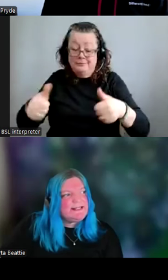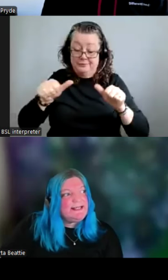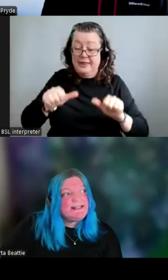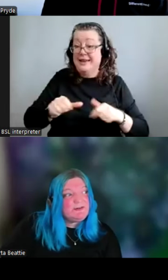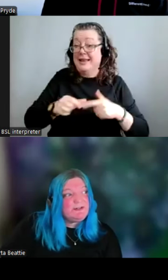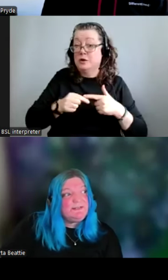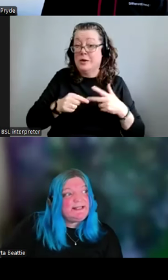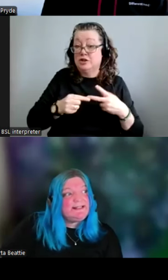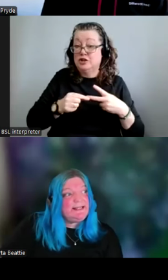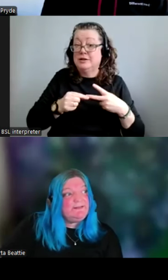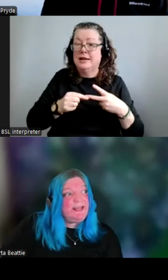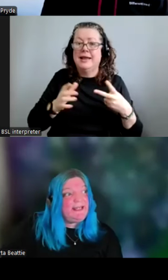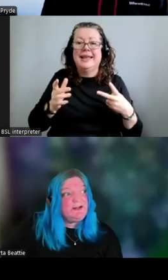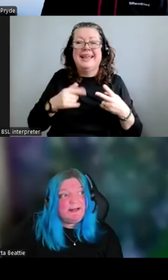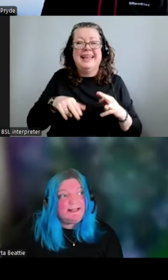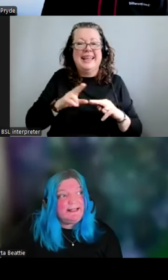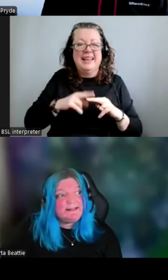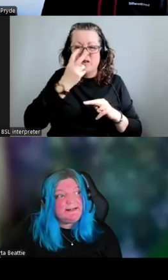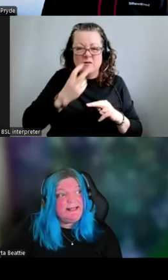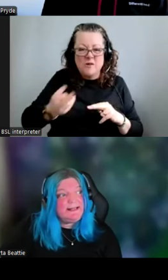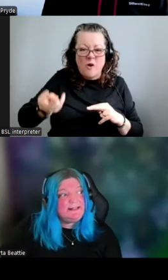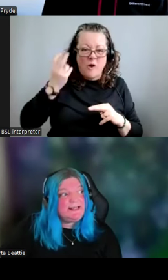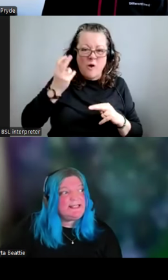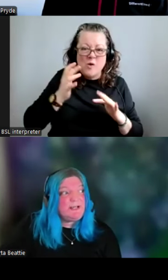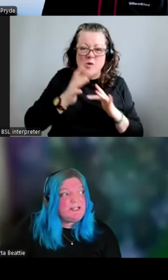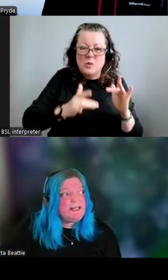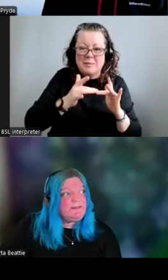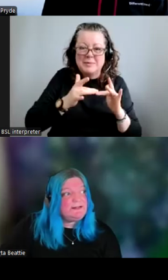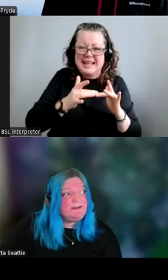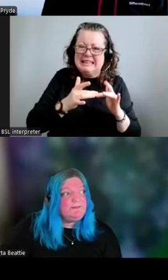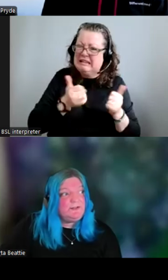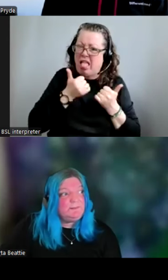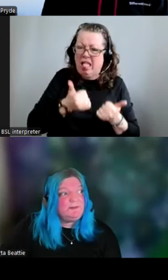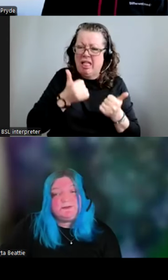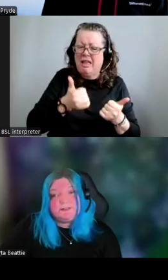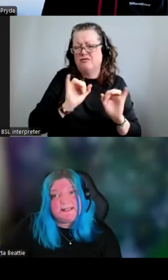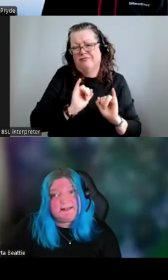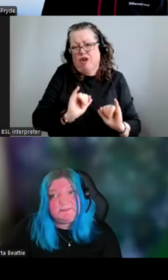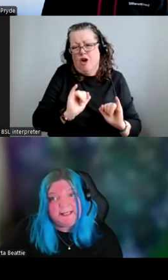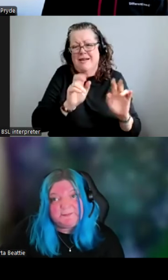a historical legacy of incorrectly assigned headers, especially if there's a high volume of content to update?